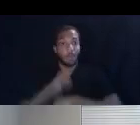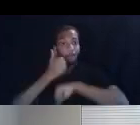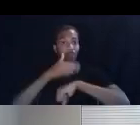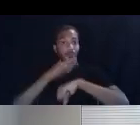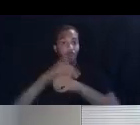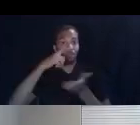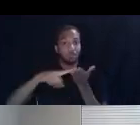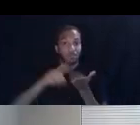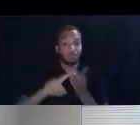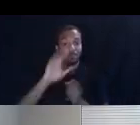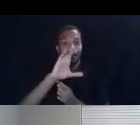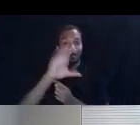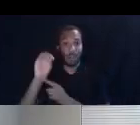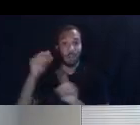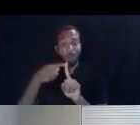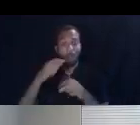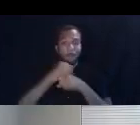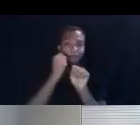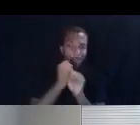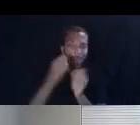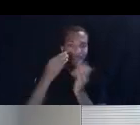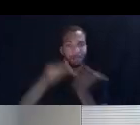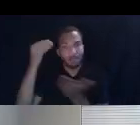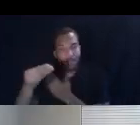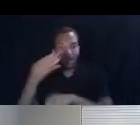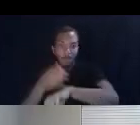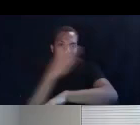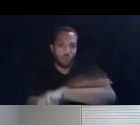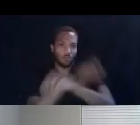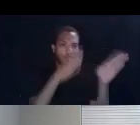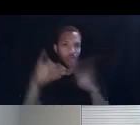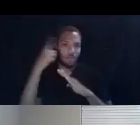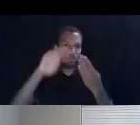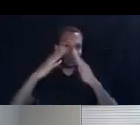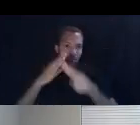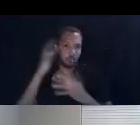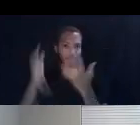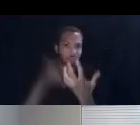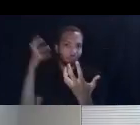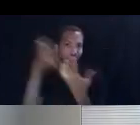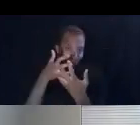CCOs create and fund community improvement plans that also address the needs that CHNA identifies.